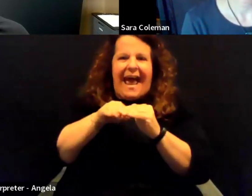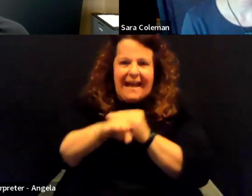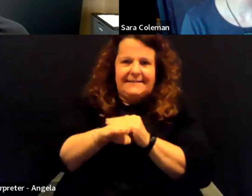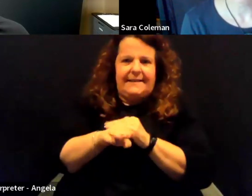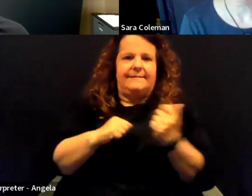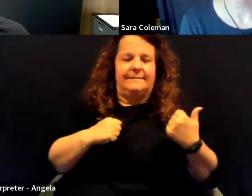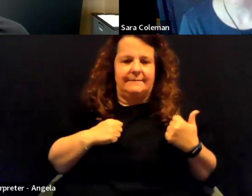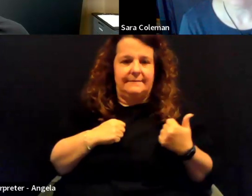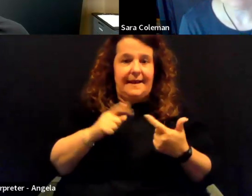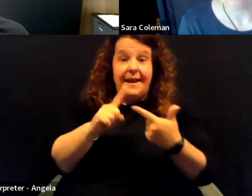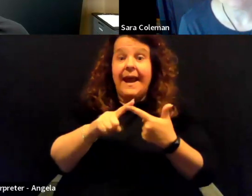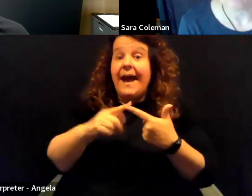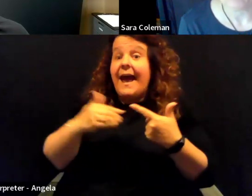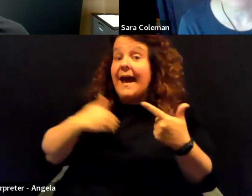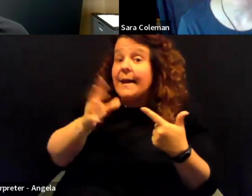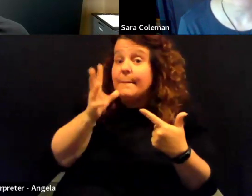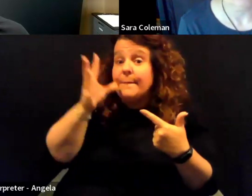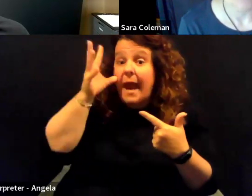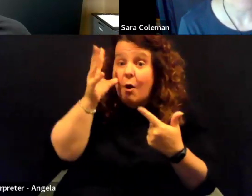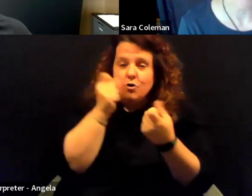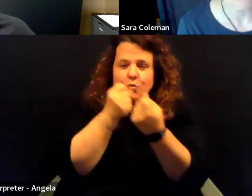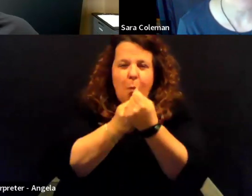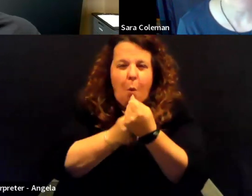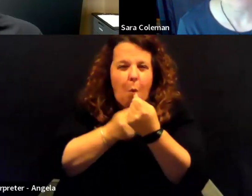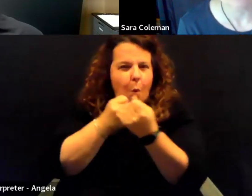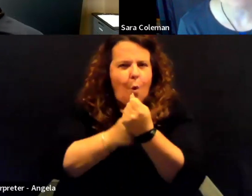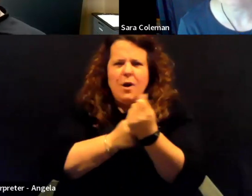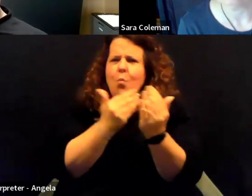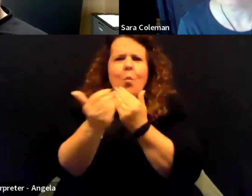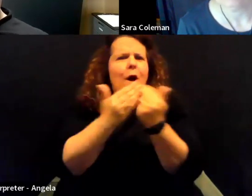They had parents that supported whatever they wanted to do.